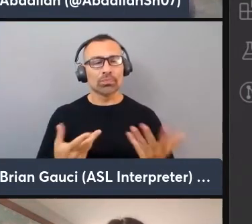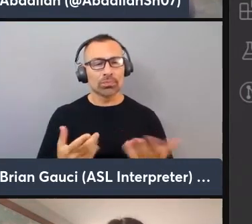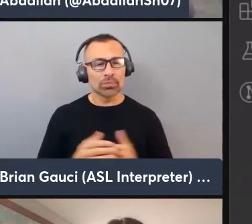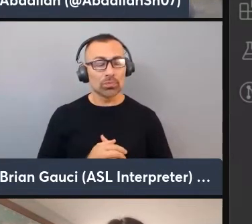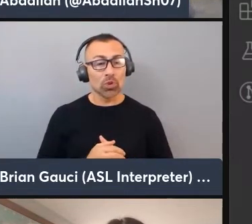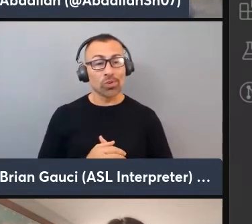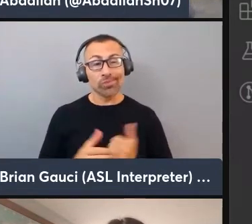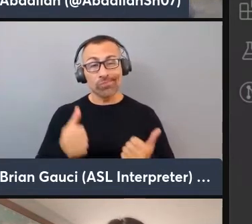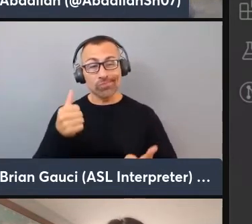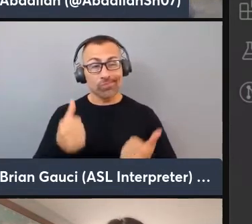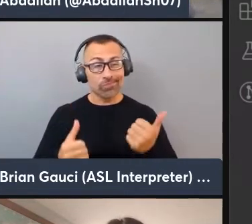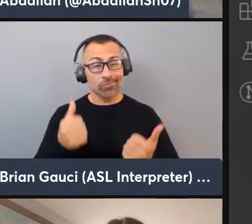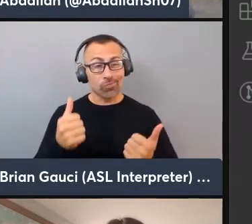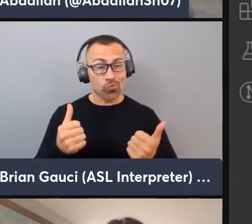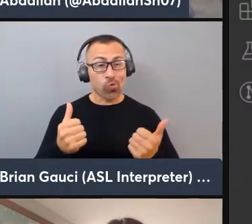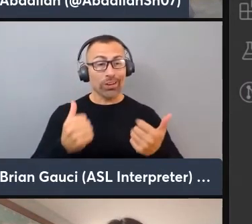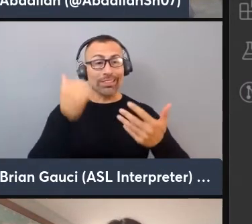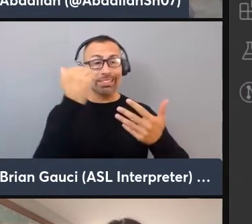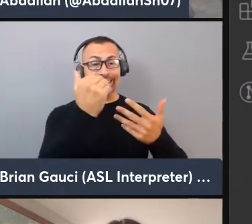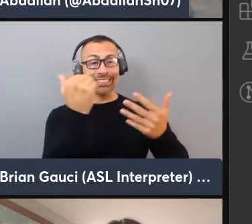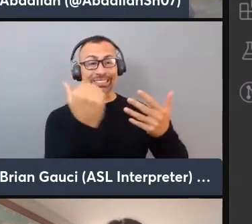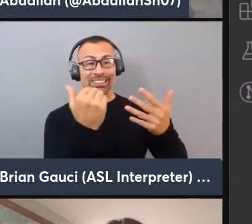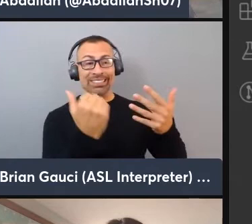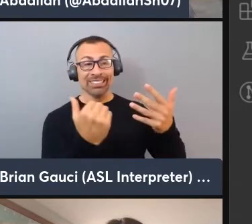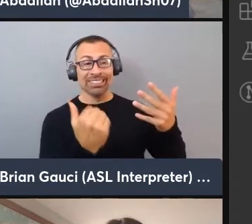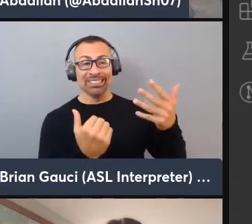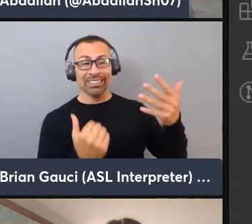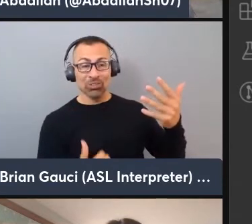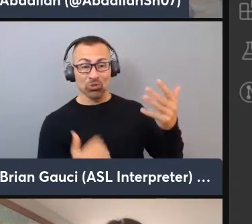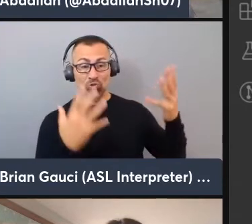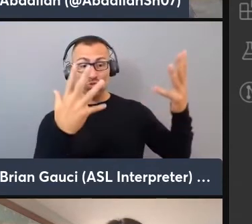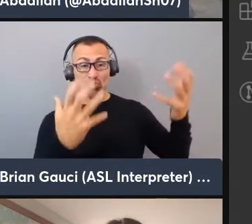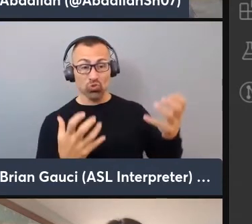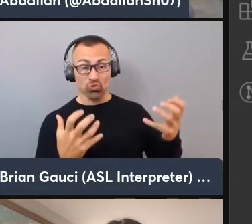that you want set up within your authentication flow? So as you can see here,